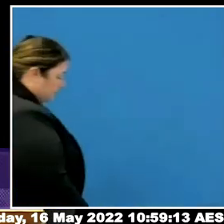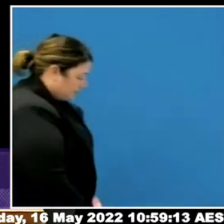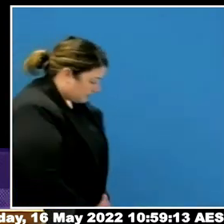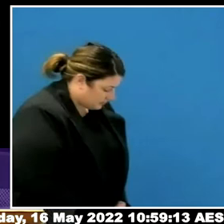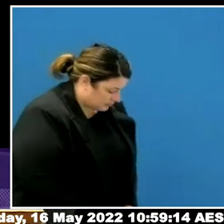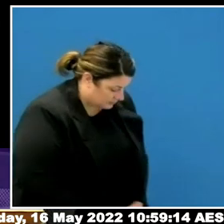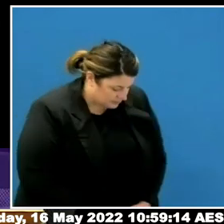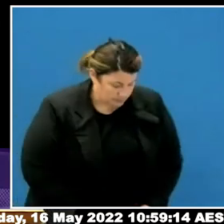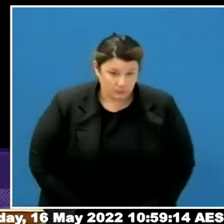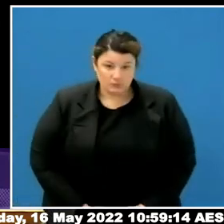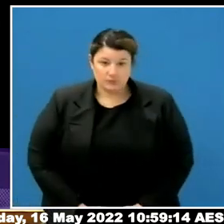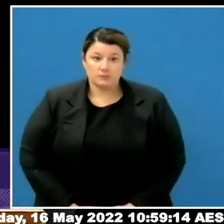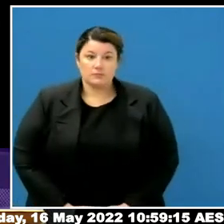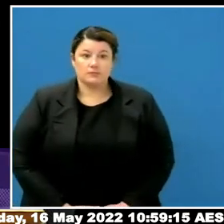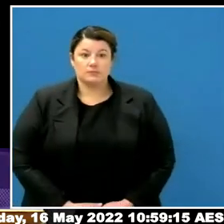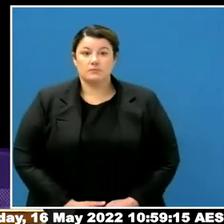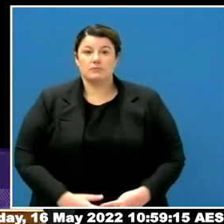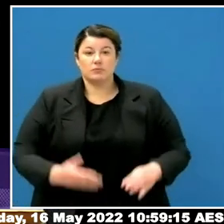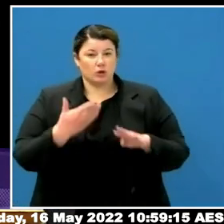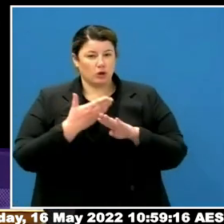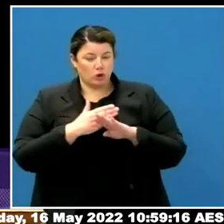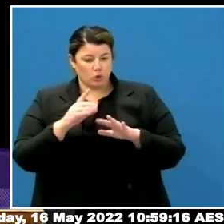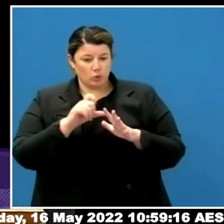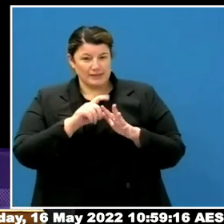youth and family care and disability services sector.